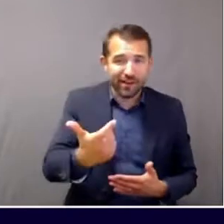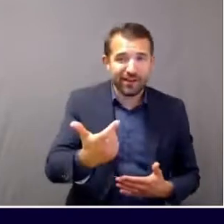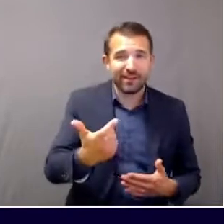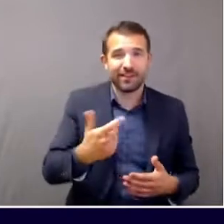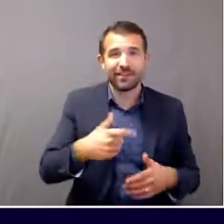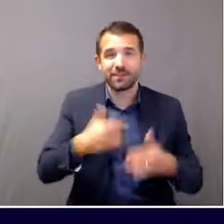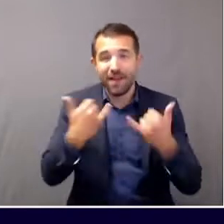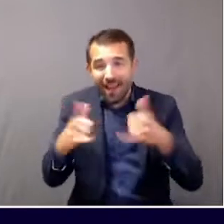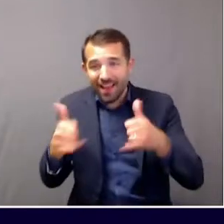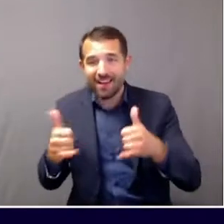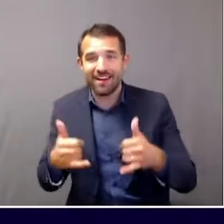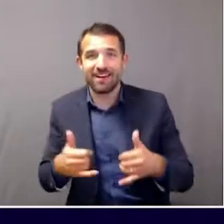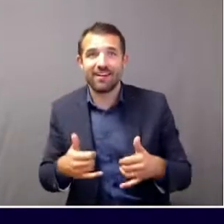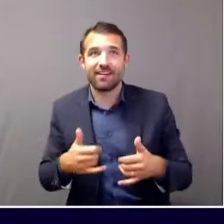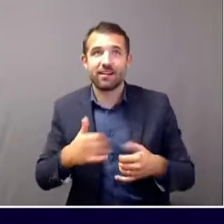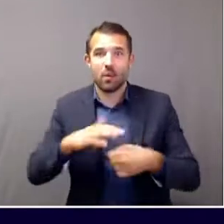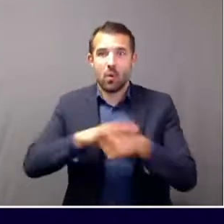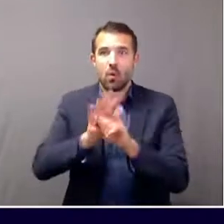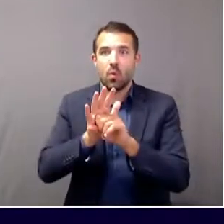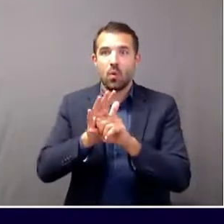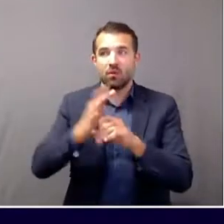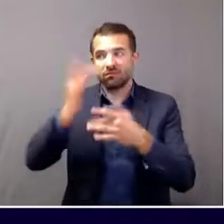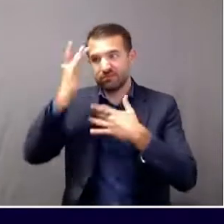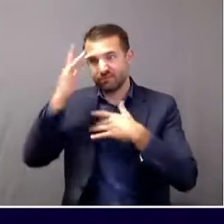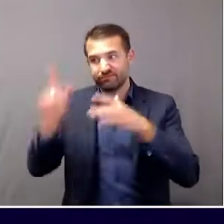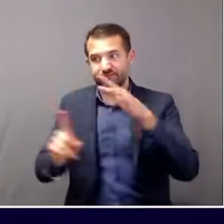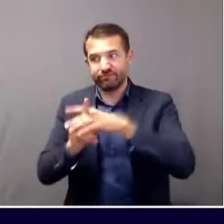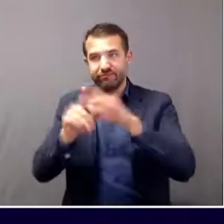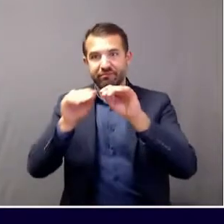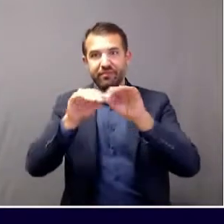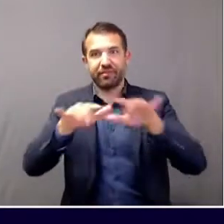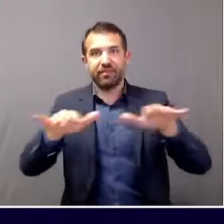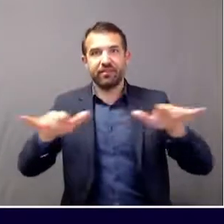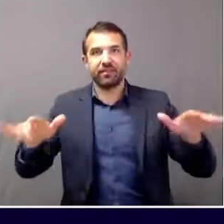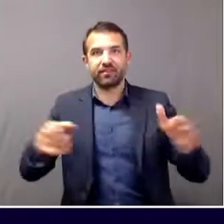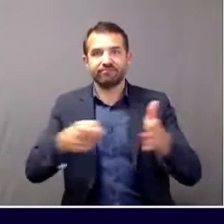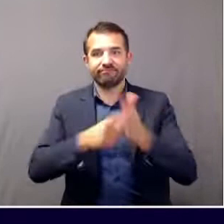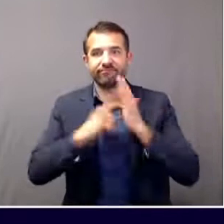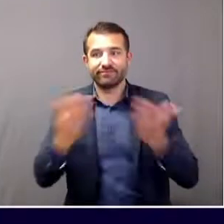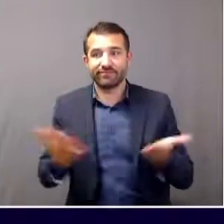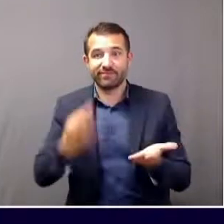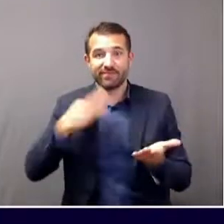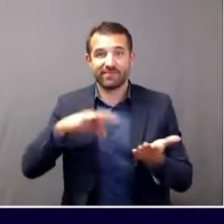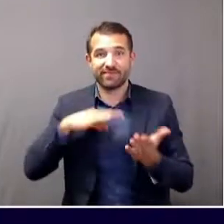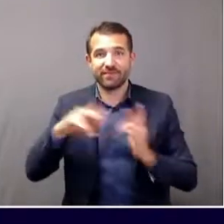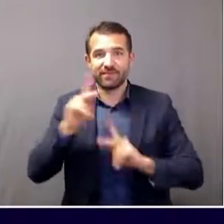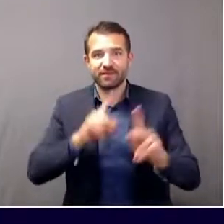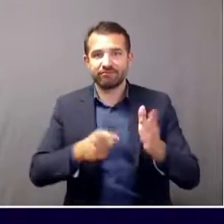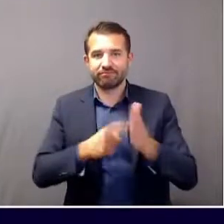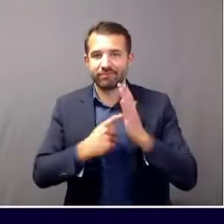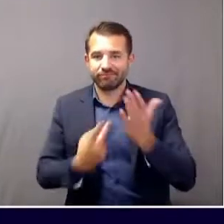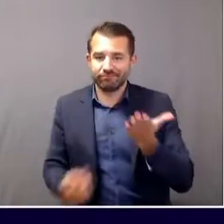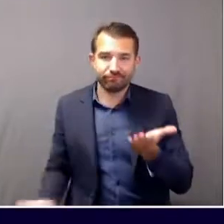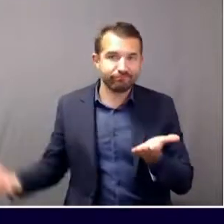pandemic has required mean